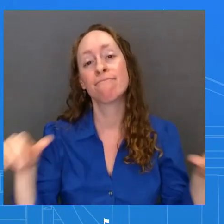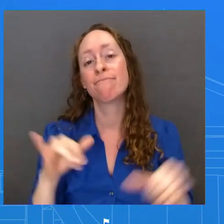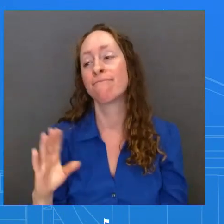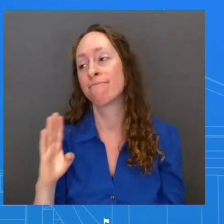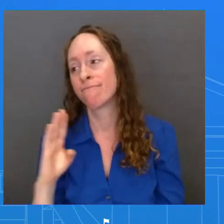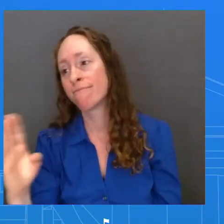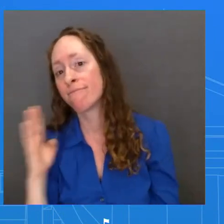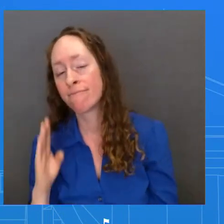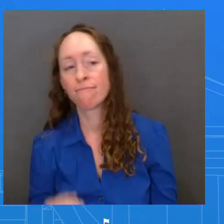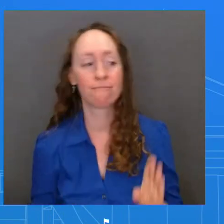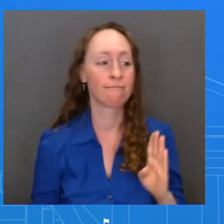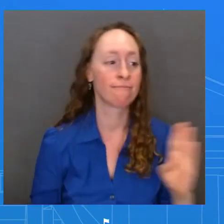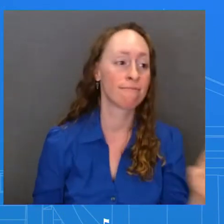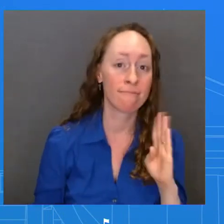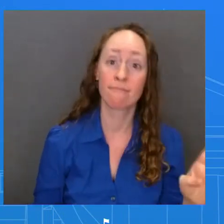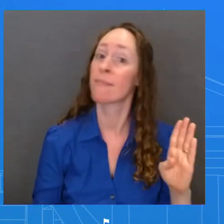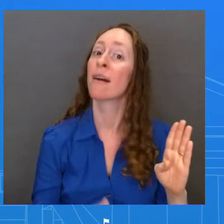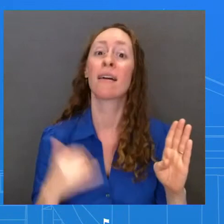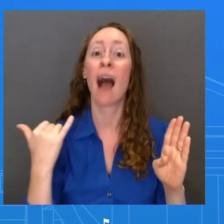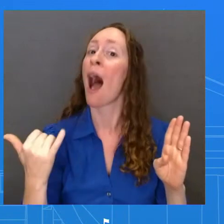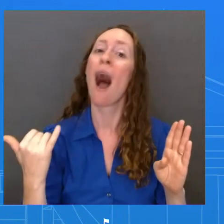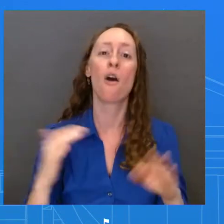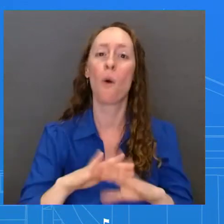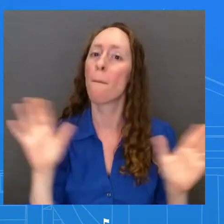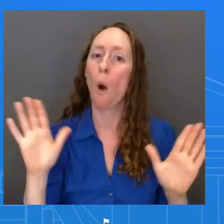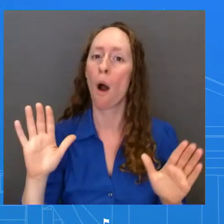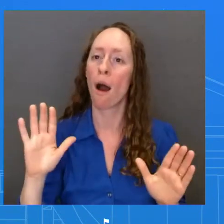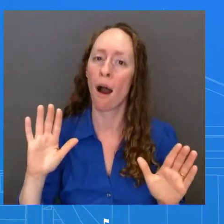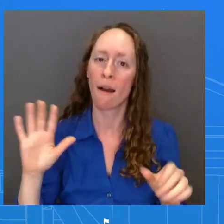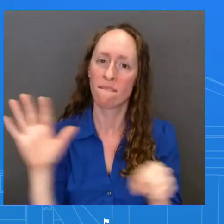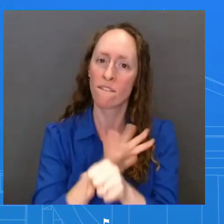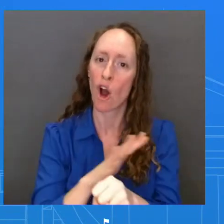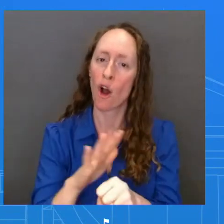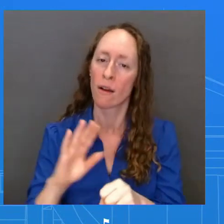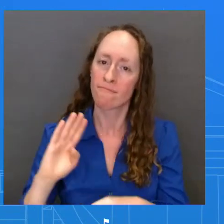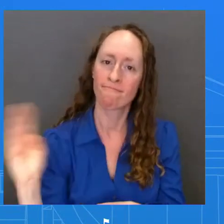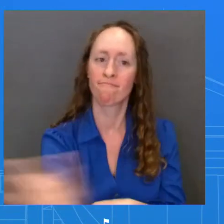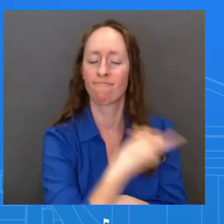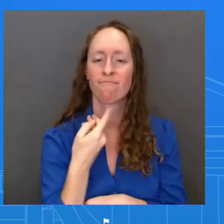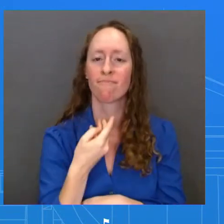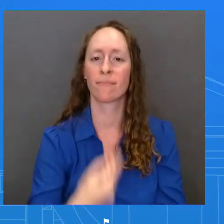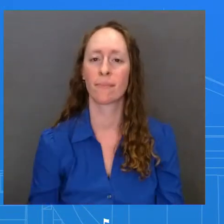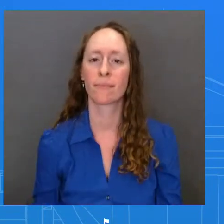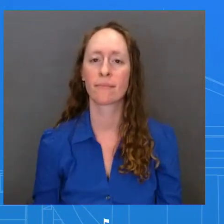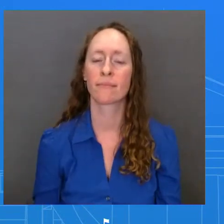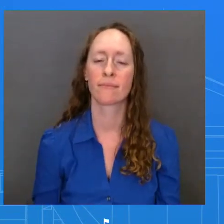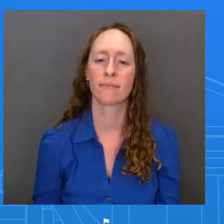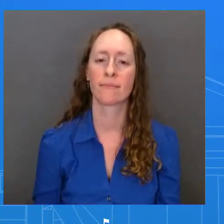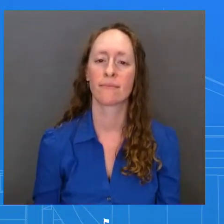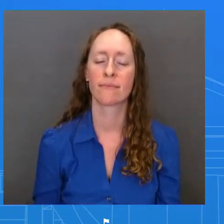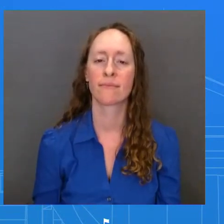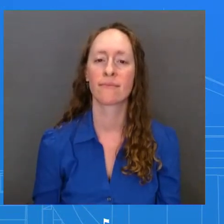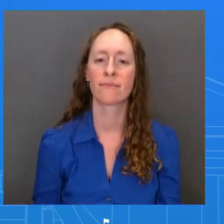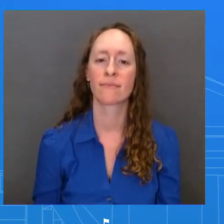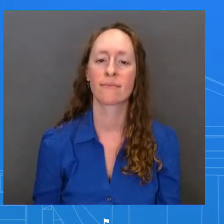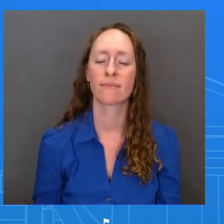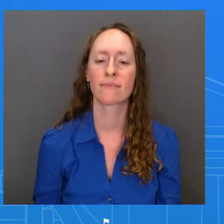in all of those decades of cooperation we've had with Japan and the ROK, we have helped safeguard stability and security in the Indo-Pacific.